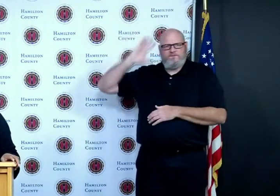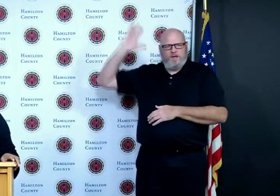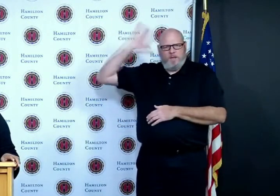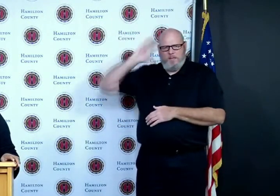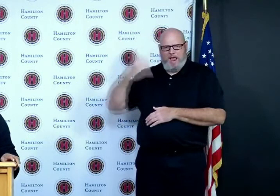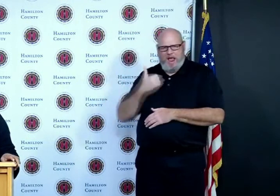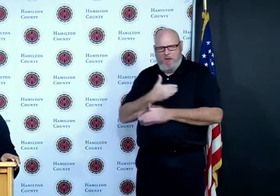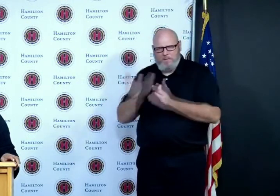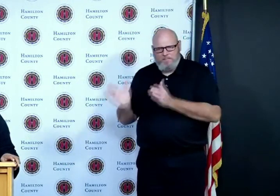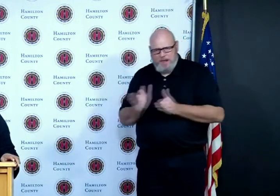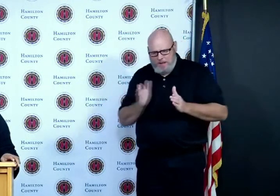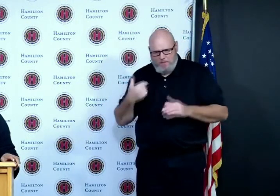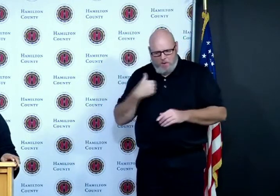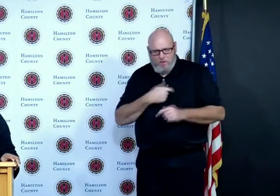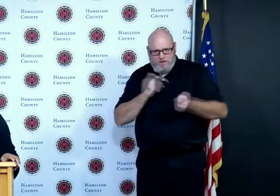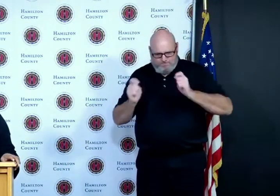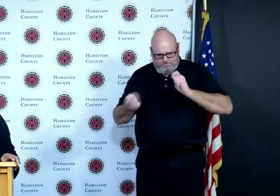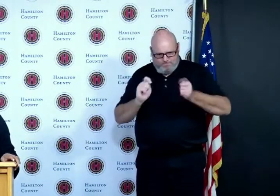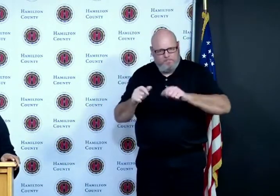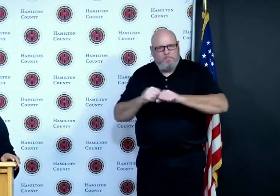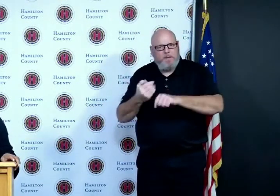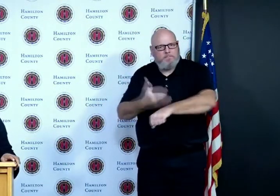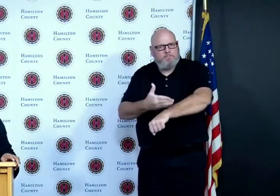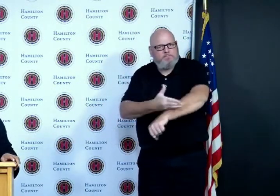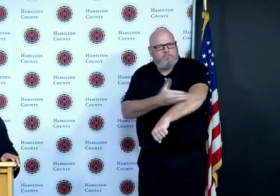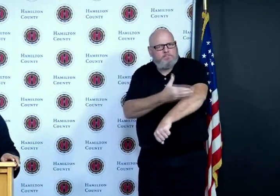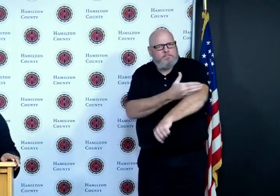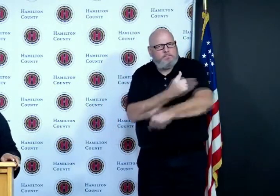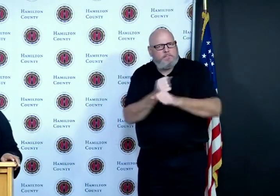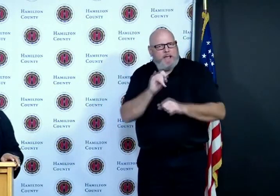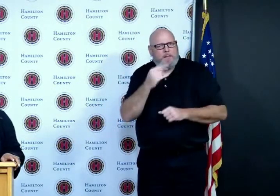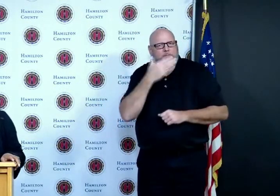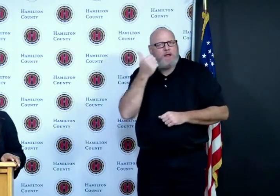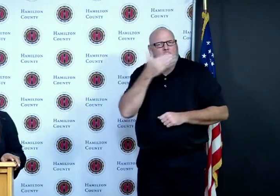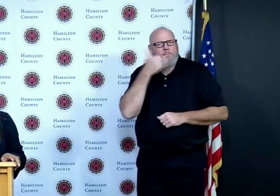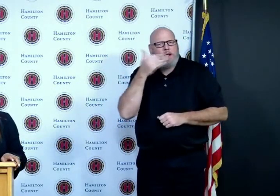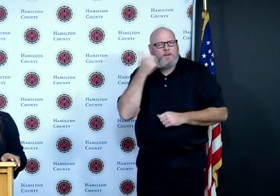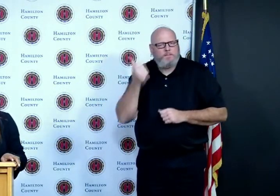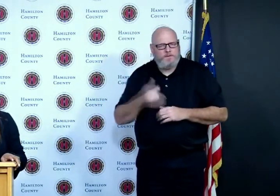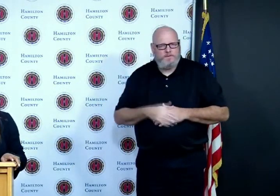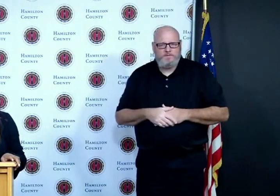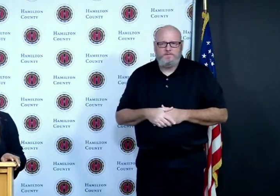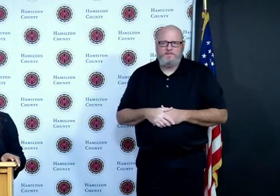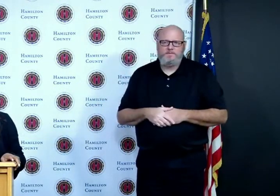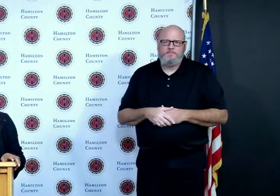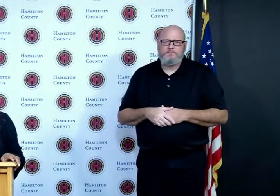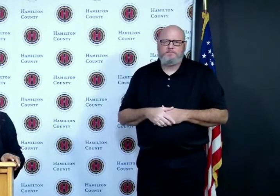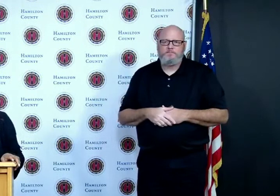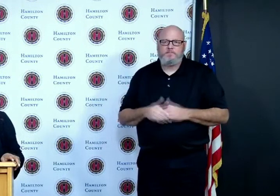Holly's gonna come up and talk about what is being recommended for the additional money